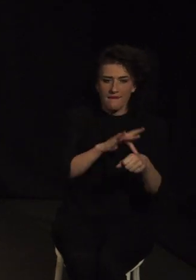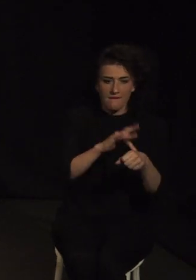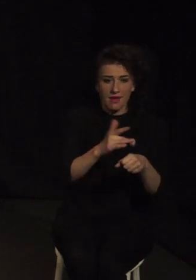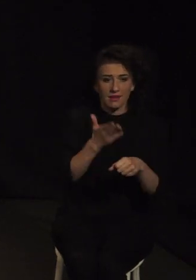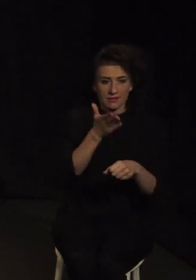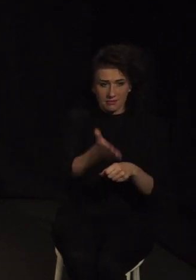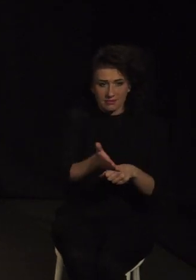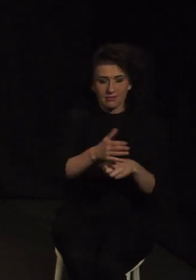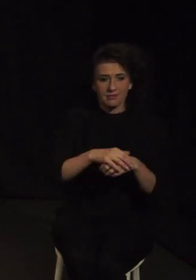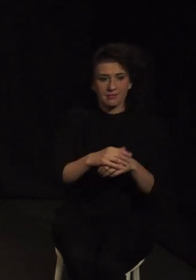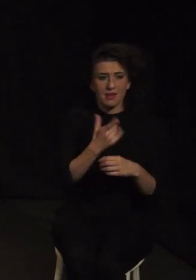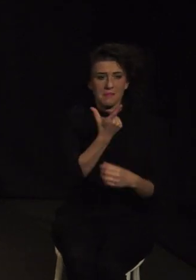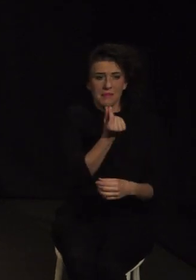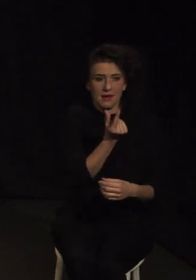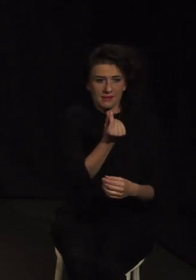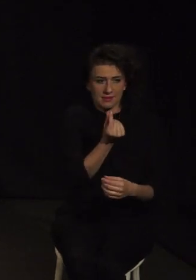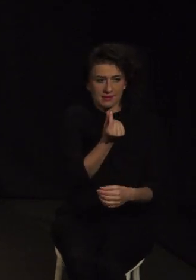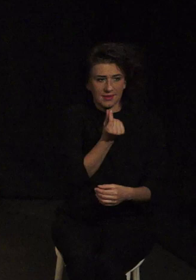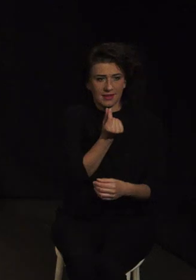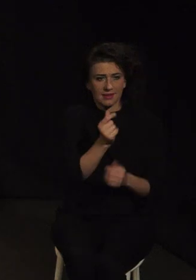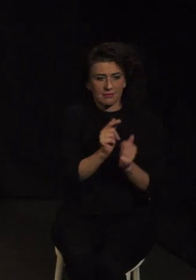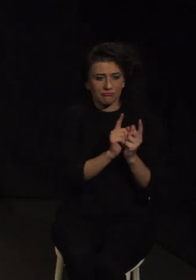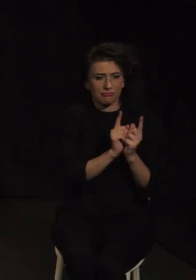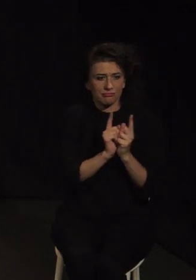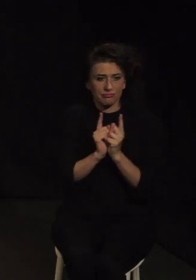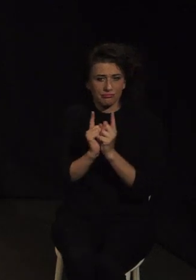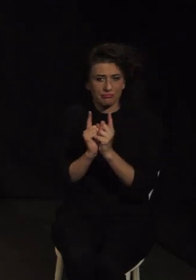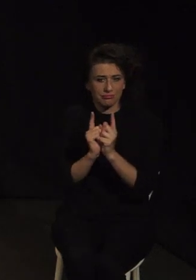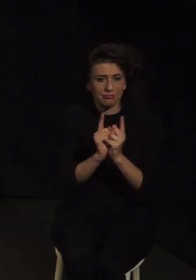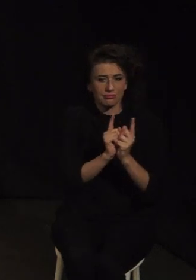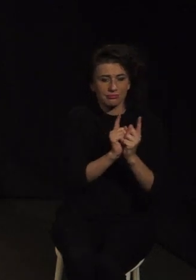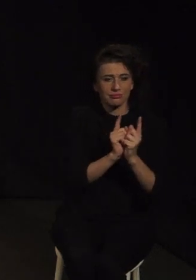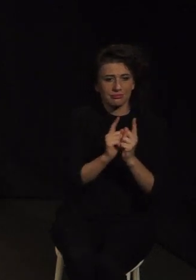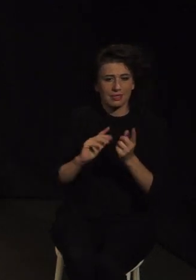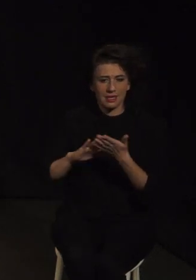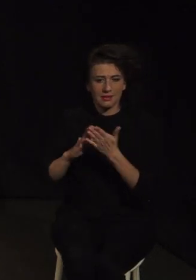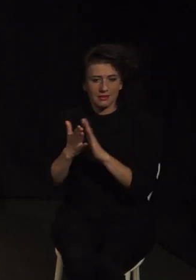in the audience who will feel the same way I do,